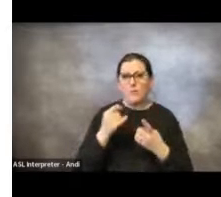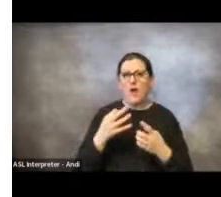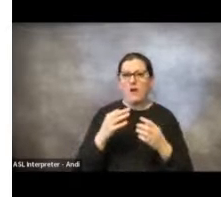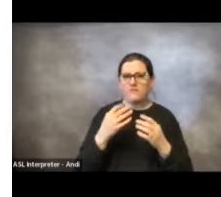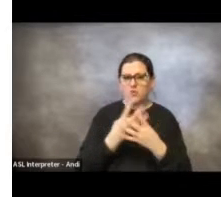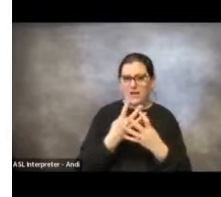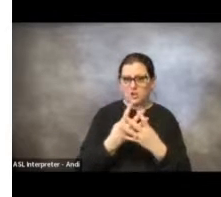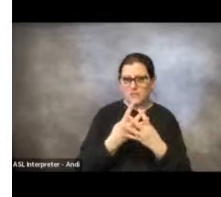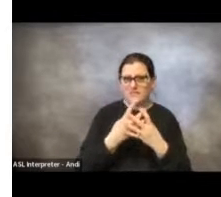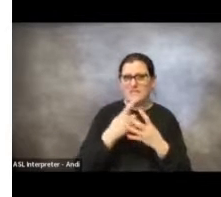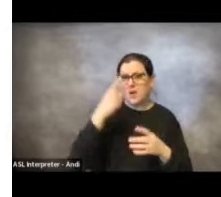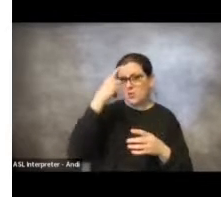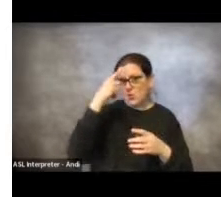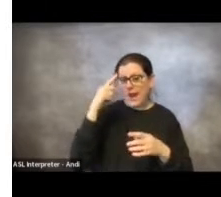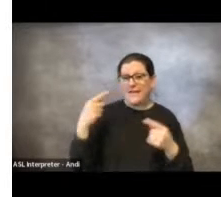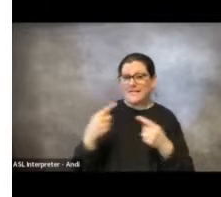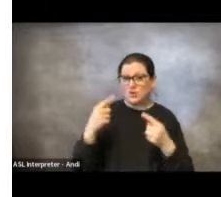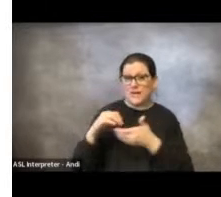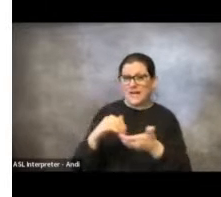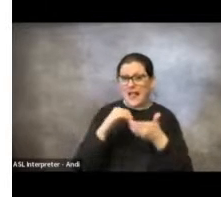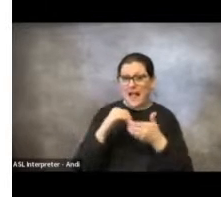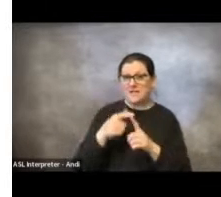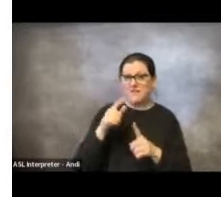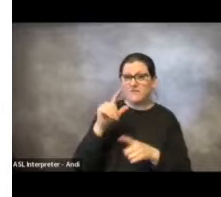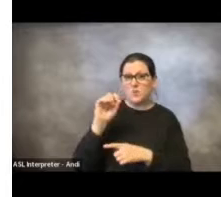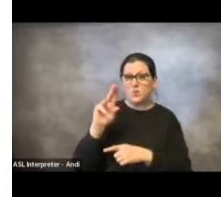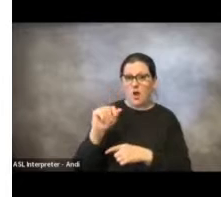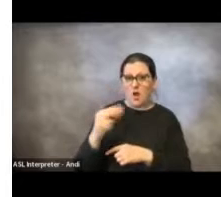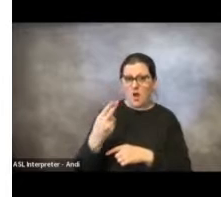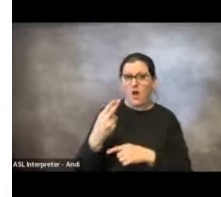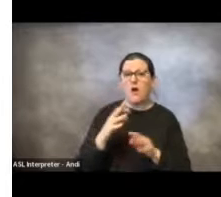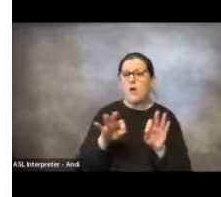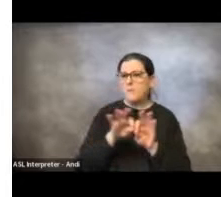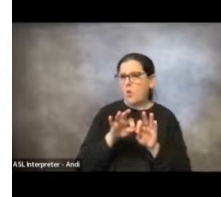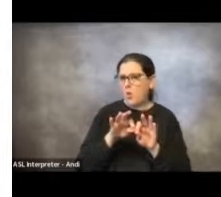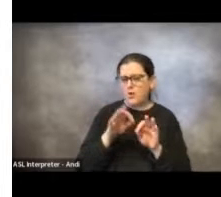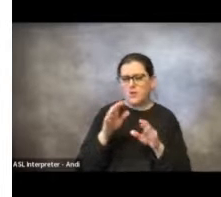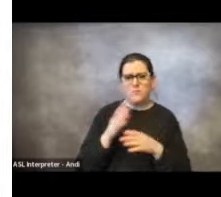Alliance of Utah, important partners that provide our resource facilitation services,